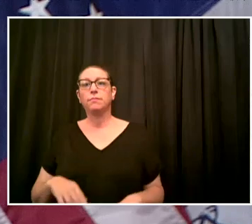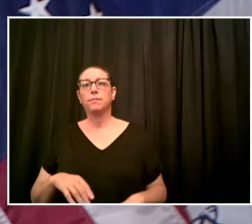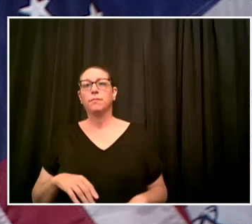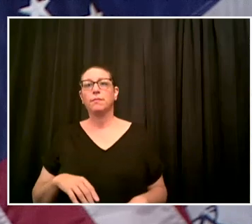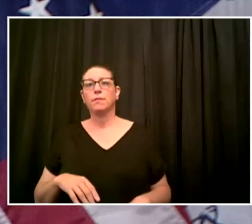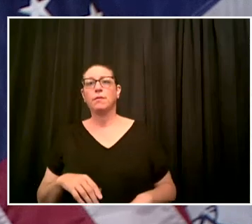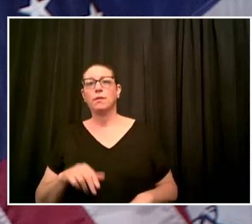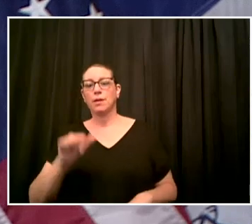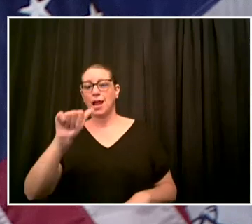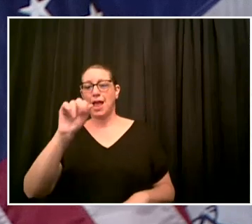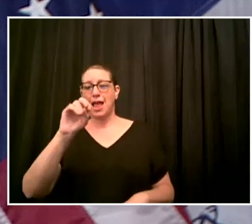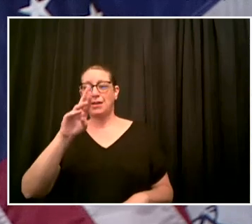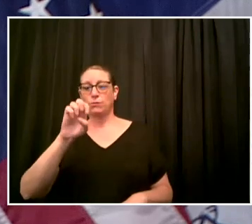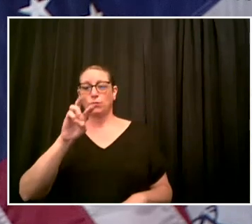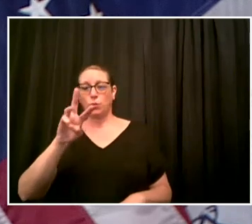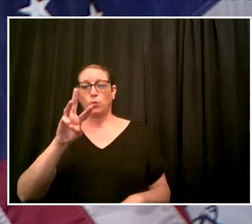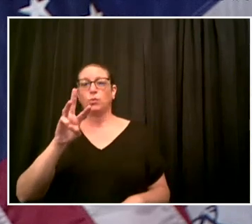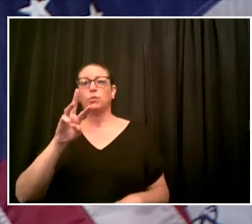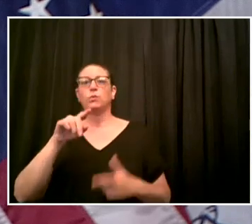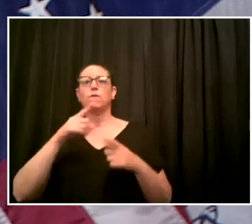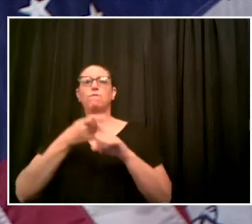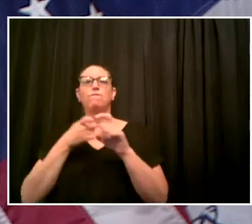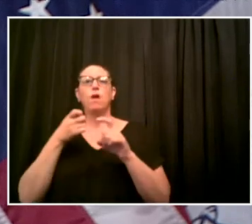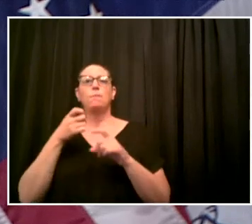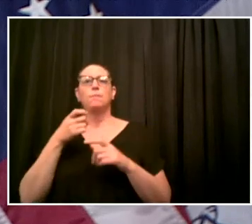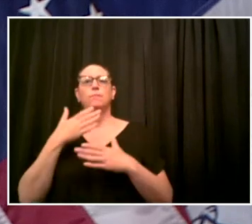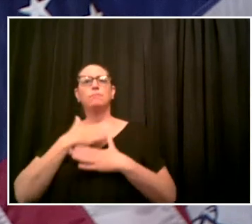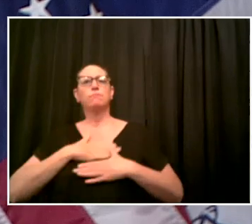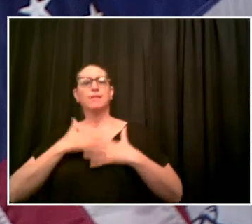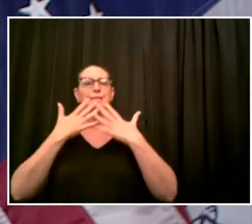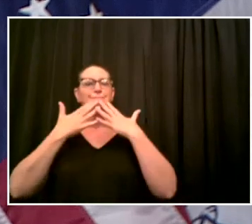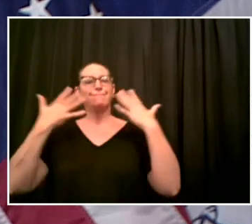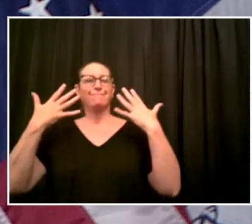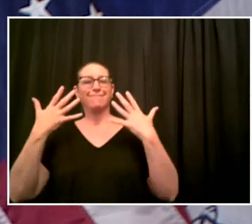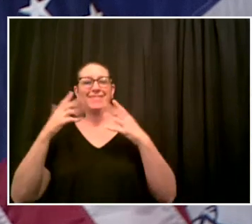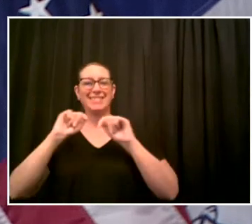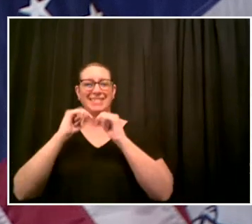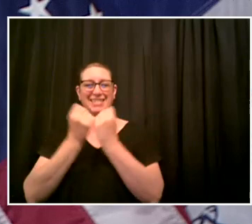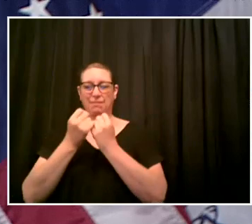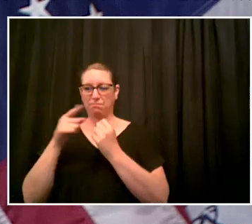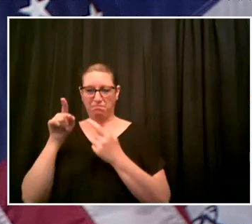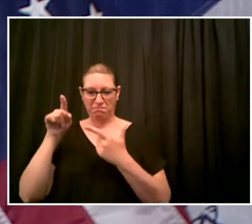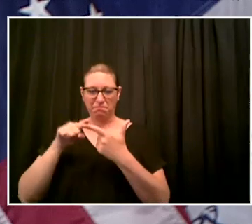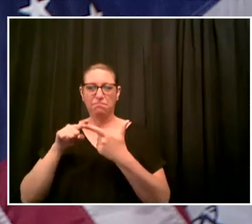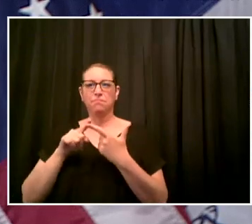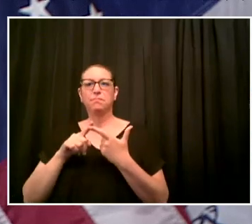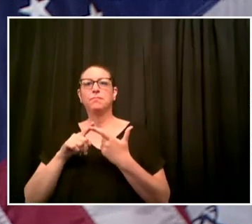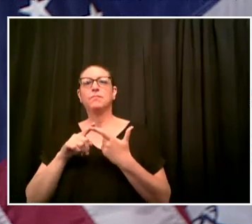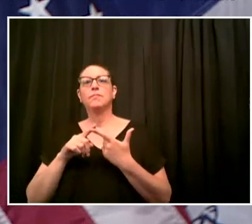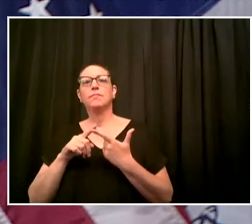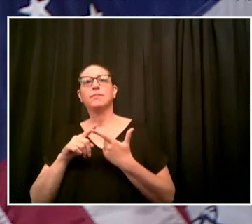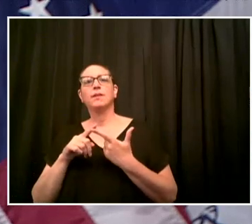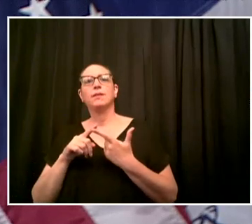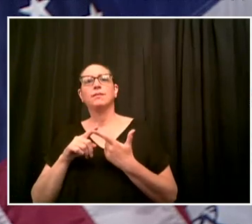RIGGI,sQ7┘Ñ EXECUTIVE DIRECTOR OF HOSPITALITY